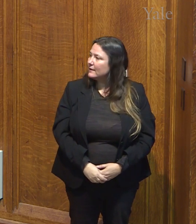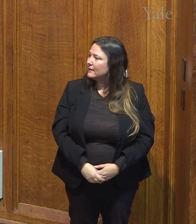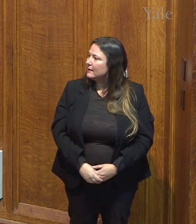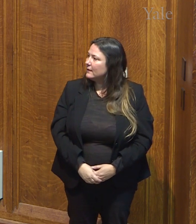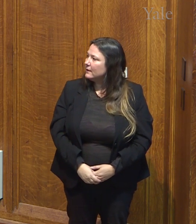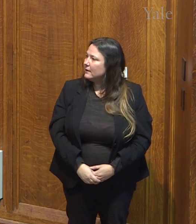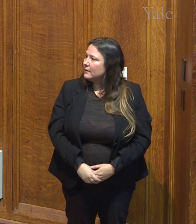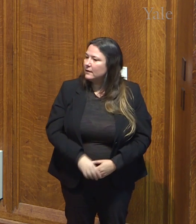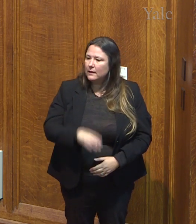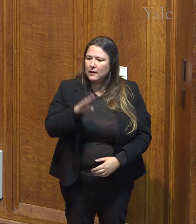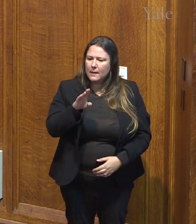Berthier was also a poet.